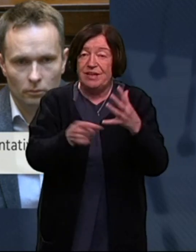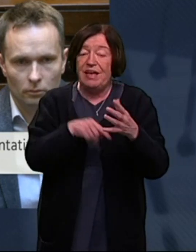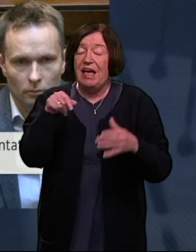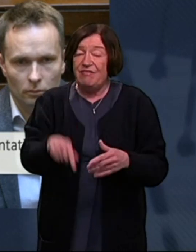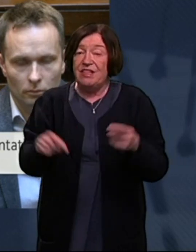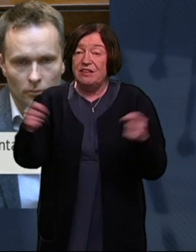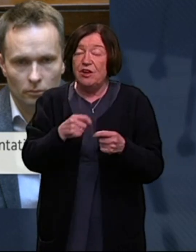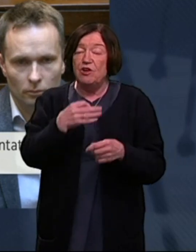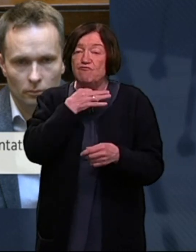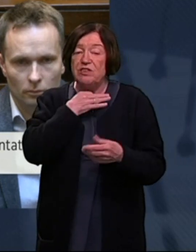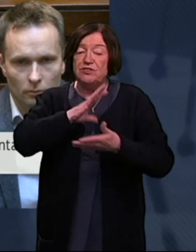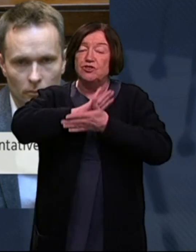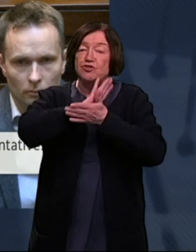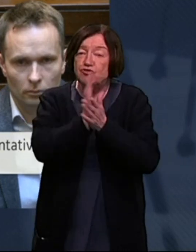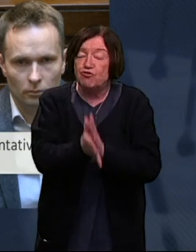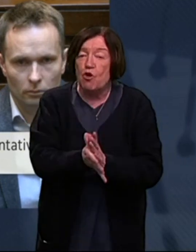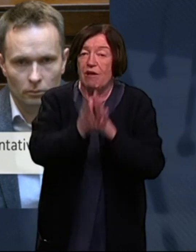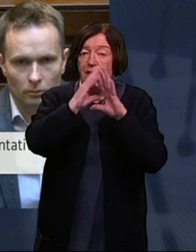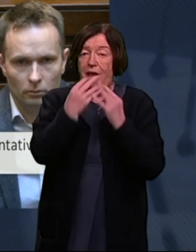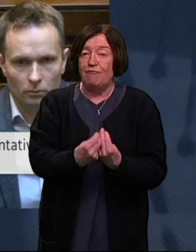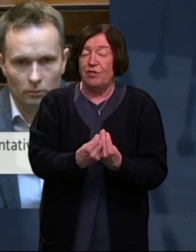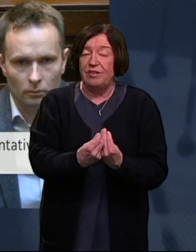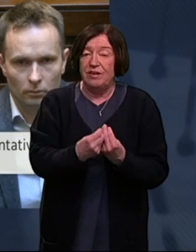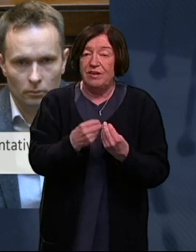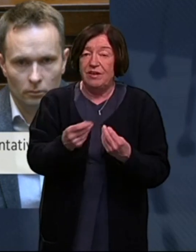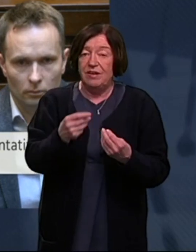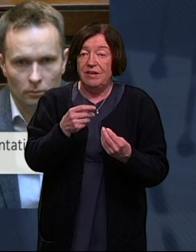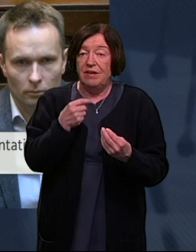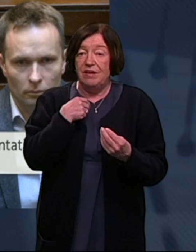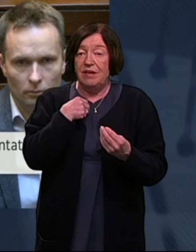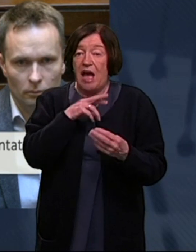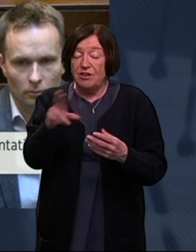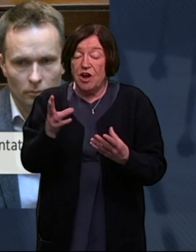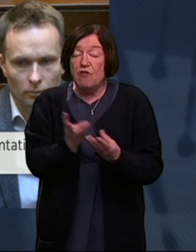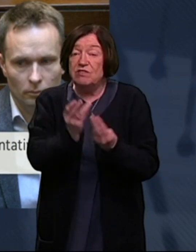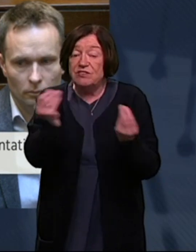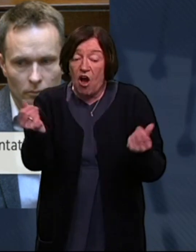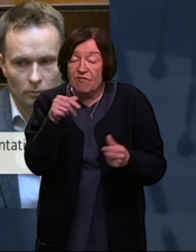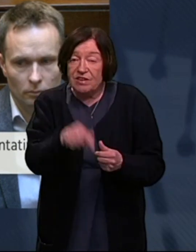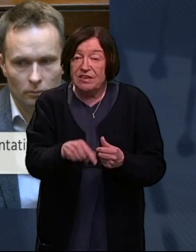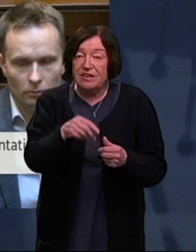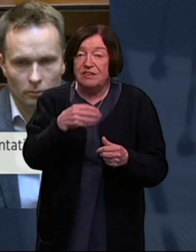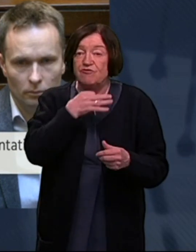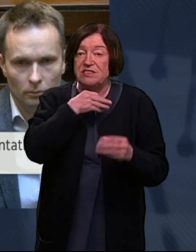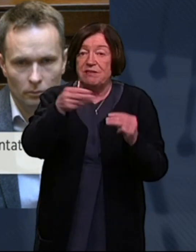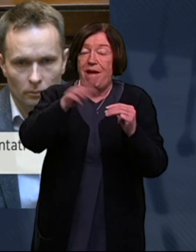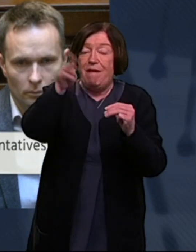This scandal risks destroying all that, and not addressing it risks it even more.